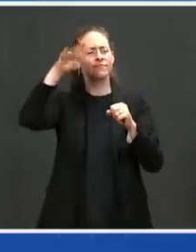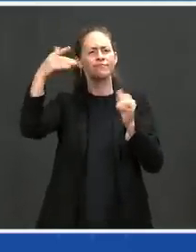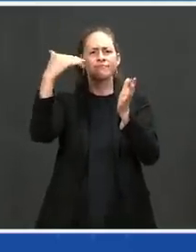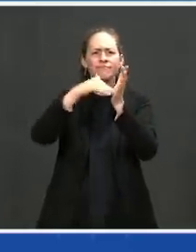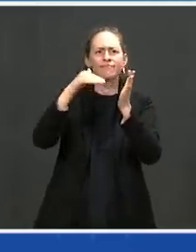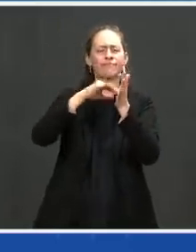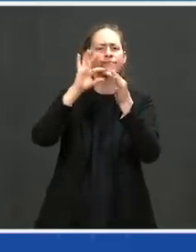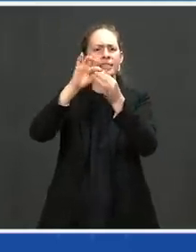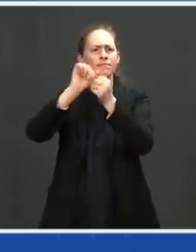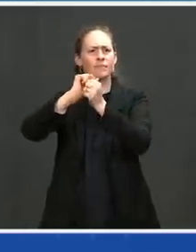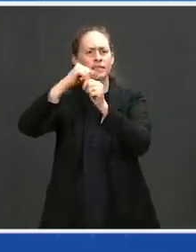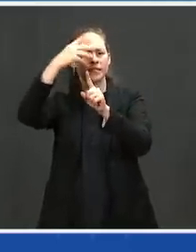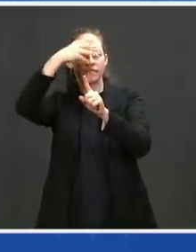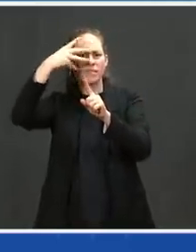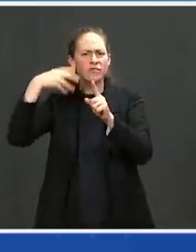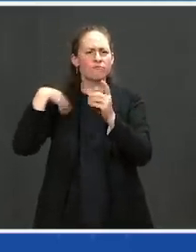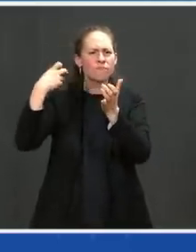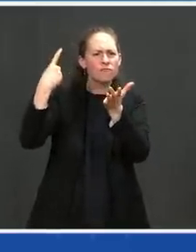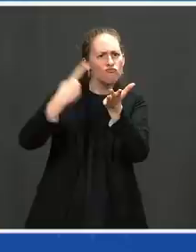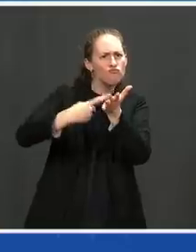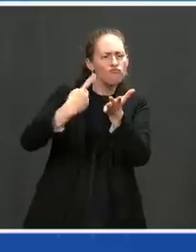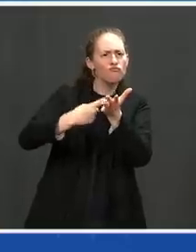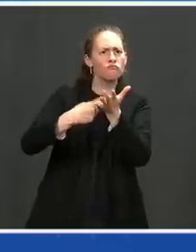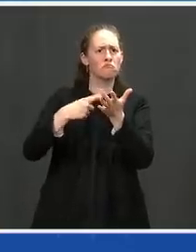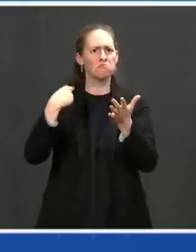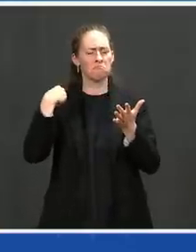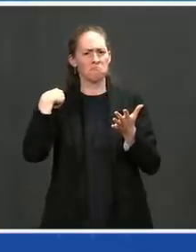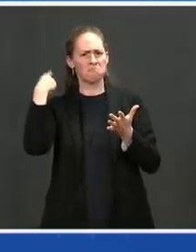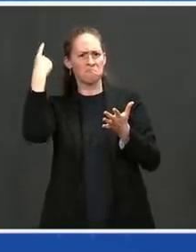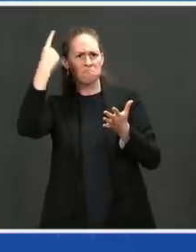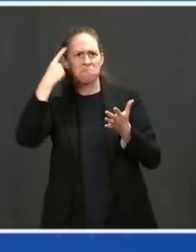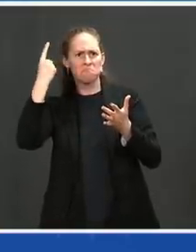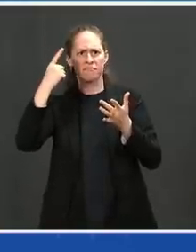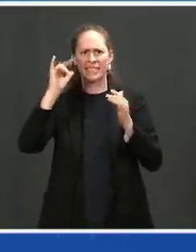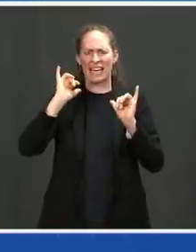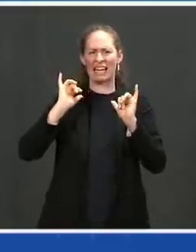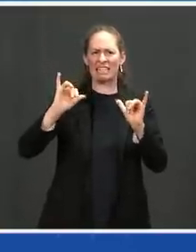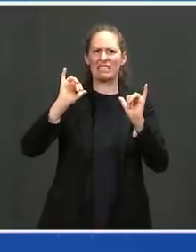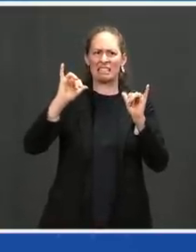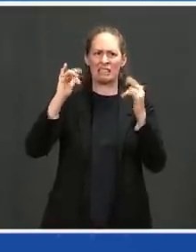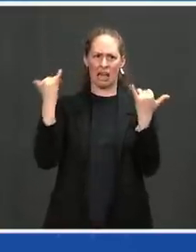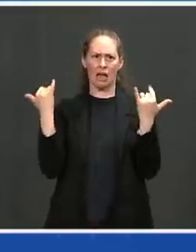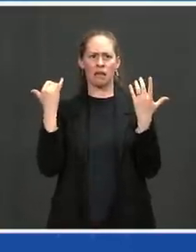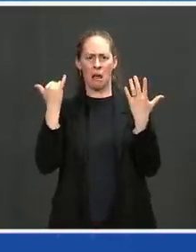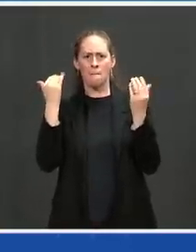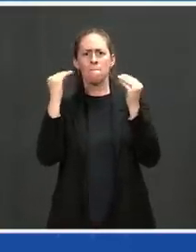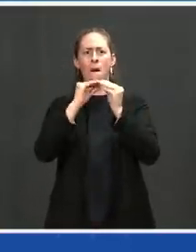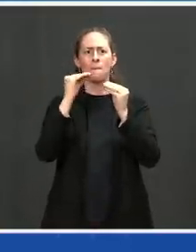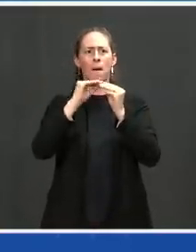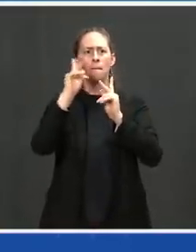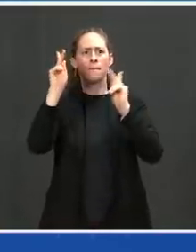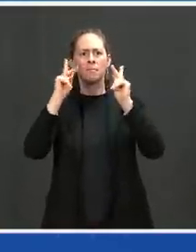That message is not being received. Instead, the perception of you that got you elected -- as a moral, decent man -- is the reason